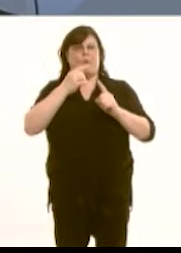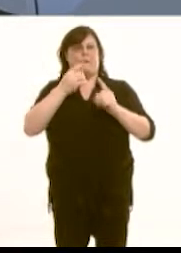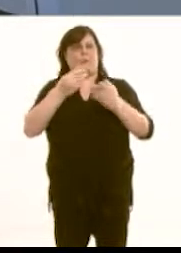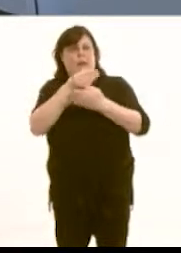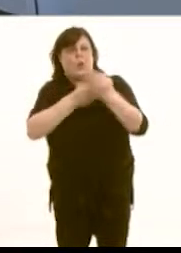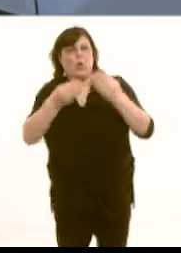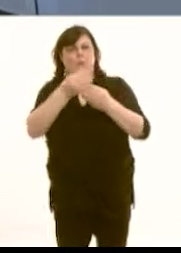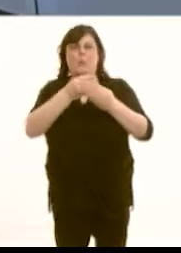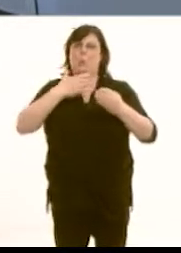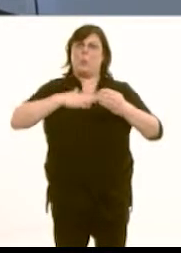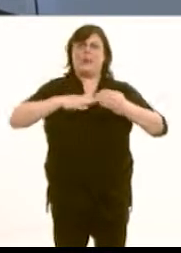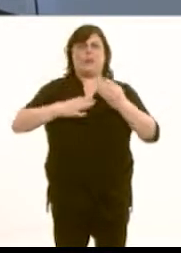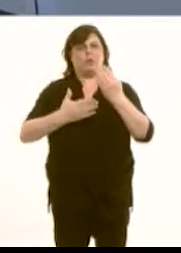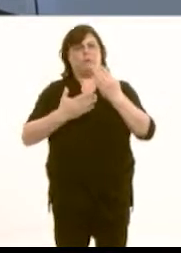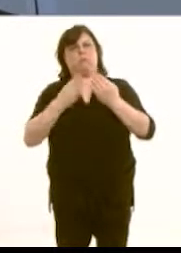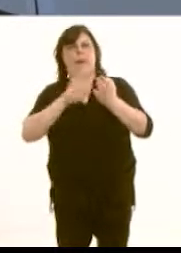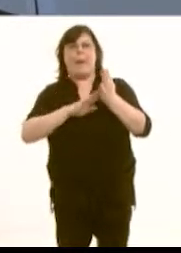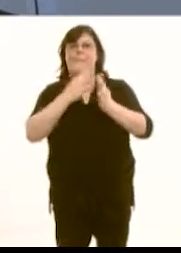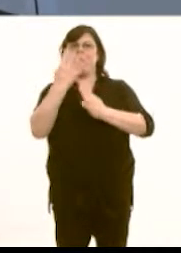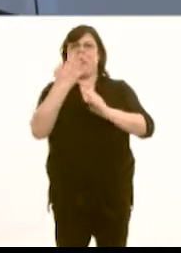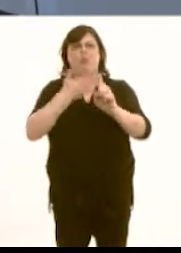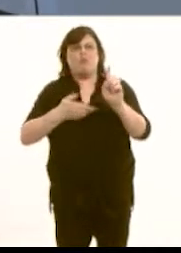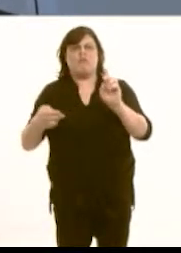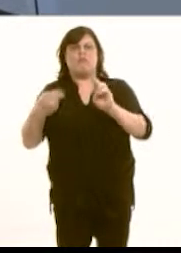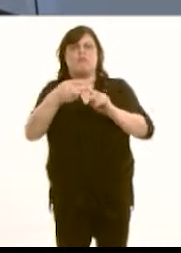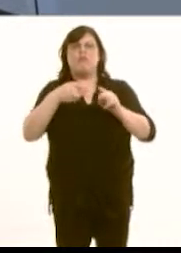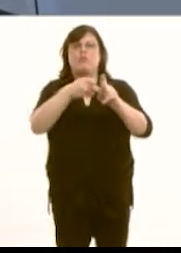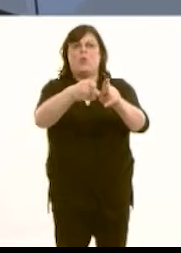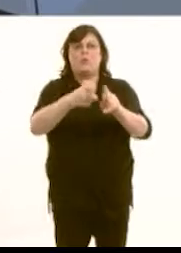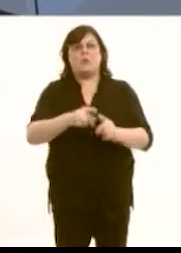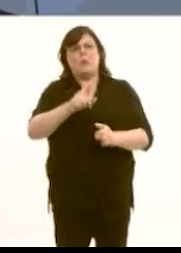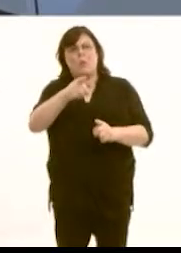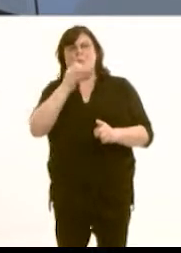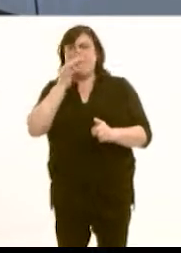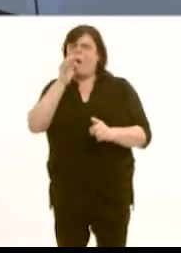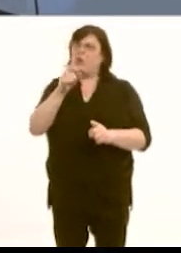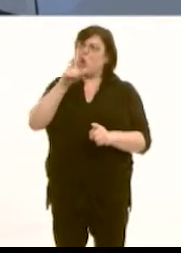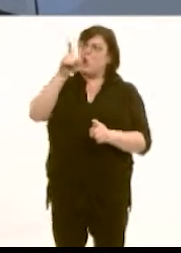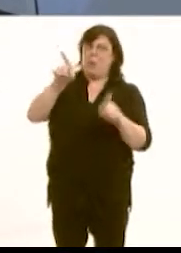Will you make sure that you, like us, the Welsh Conservatives, commit to delivering